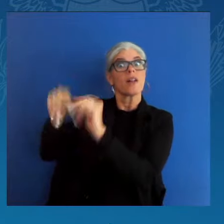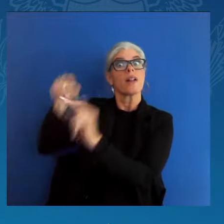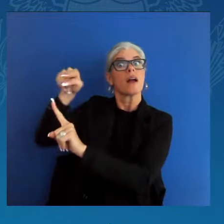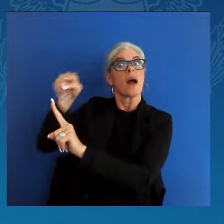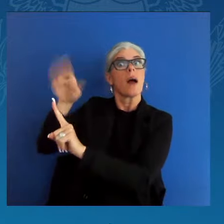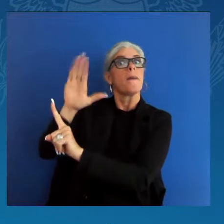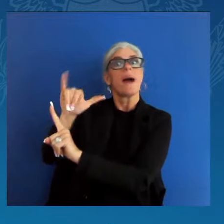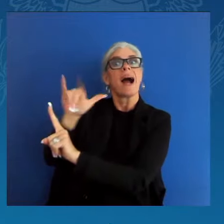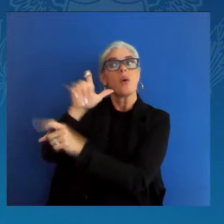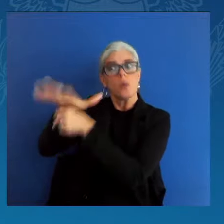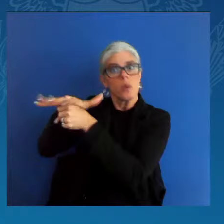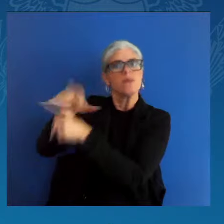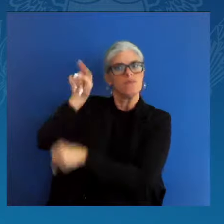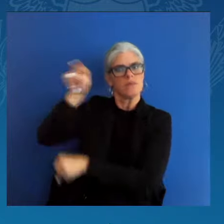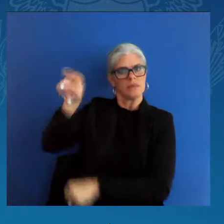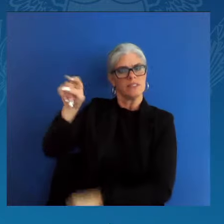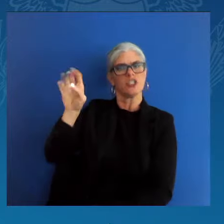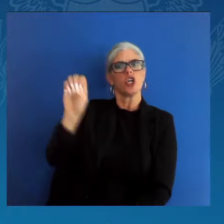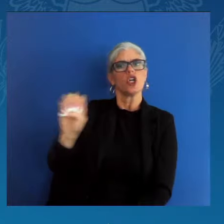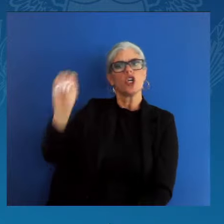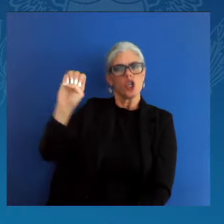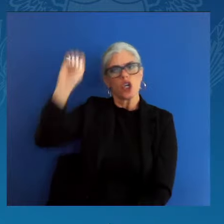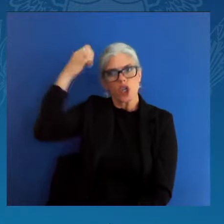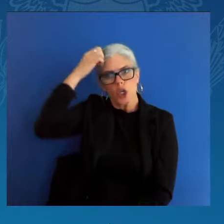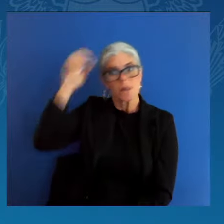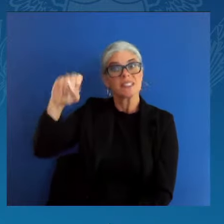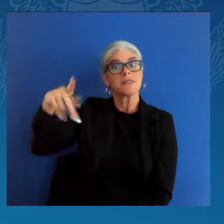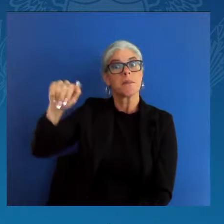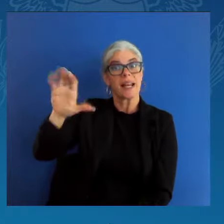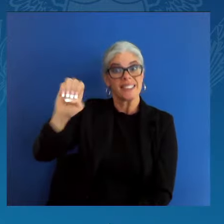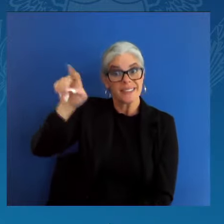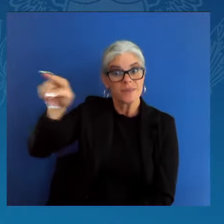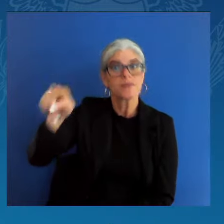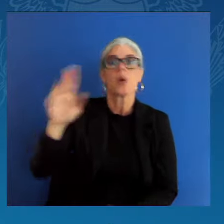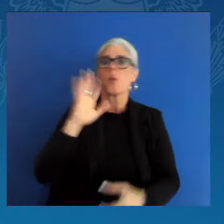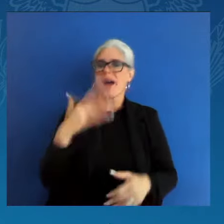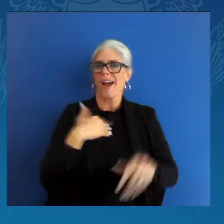that our allies and partners play in the Artemis program, I am proud, then,